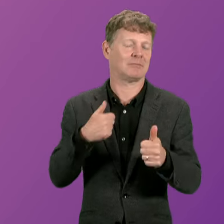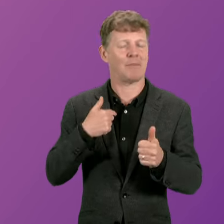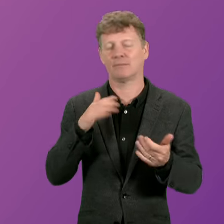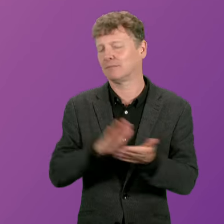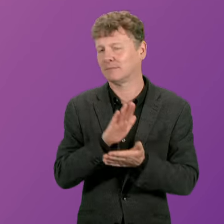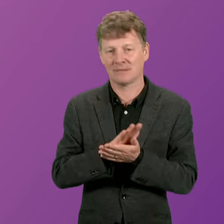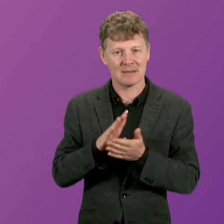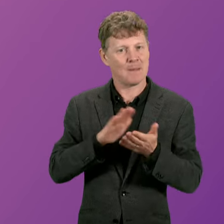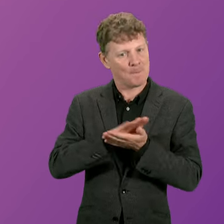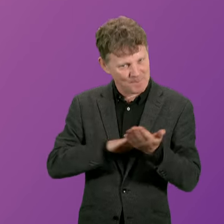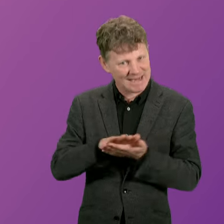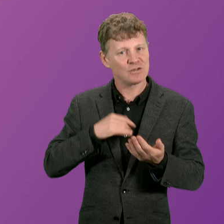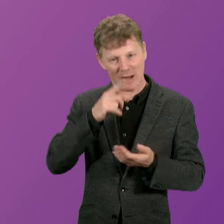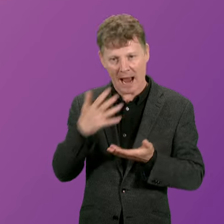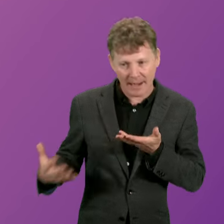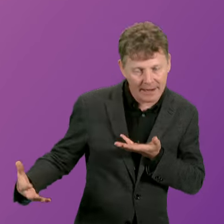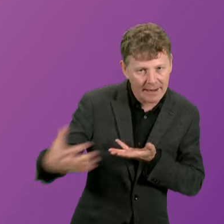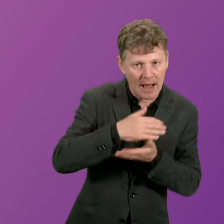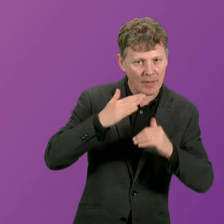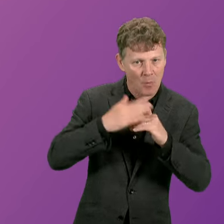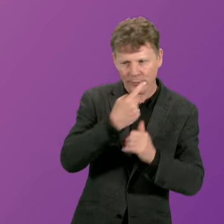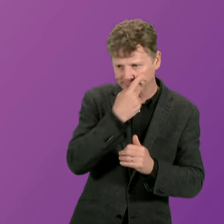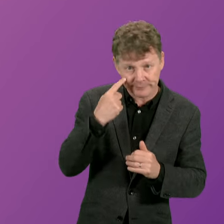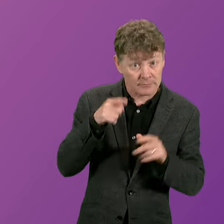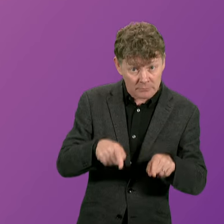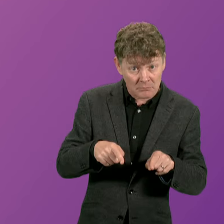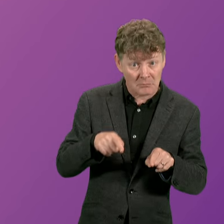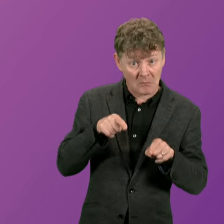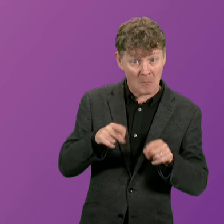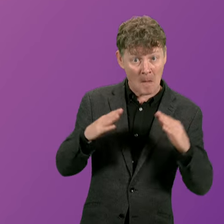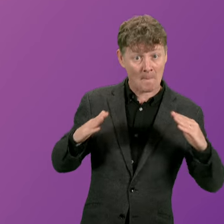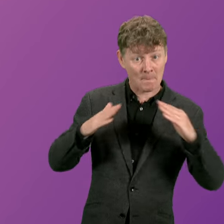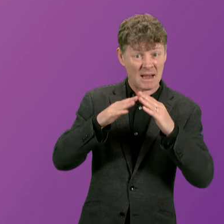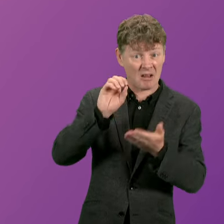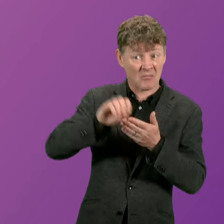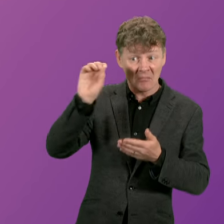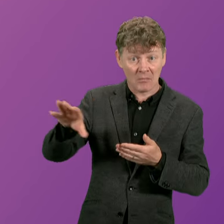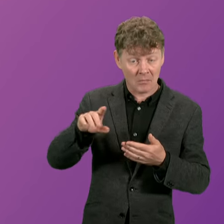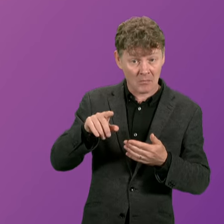more evidence about the effectiveness of the approach, which is designed to